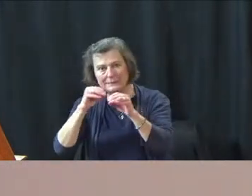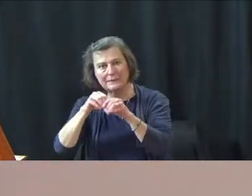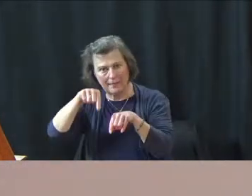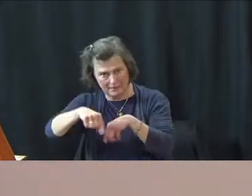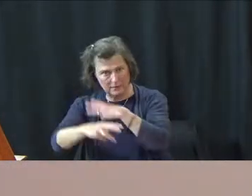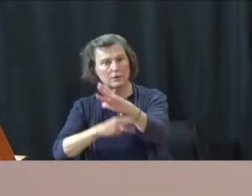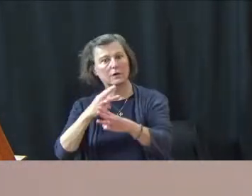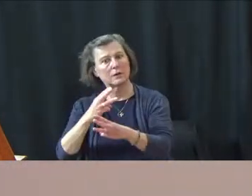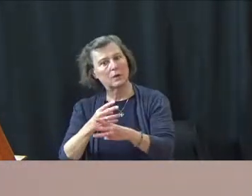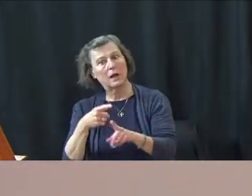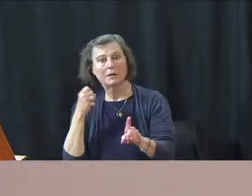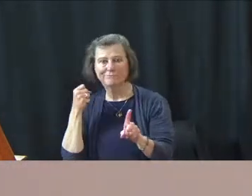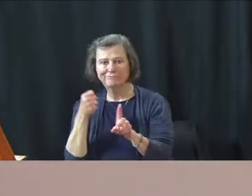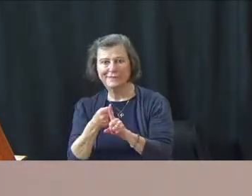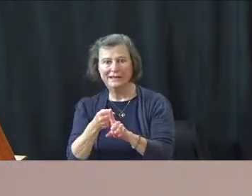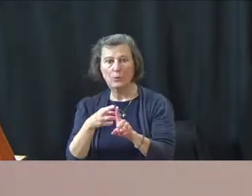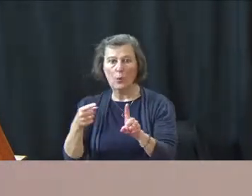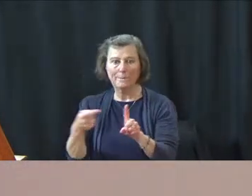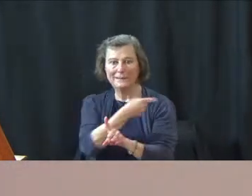hit or miss thing.